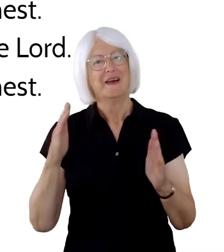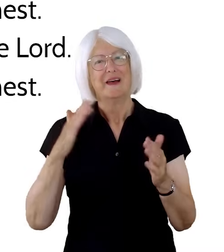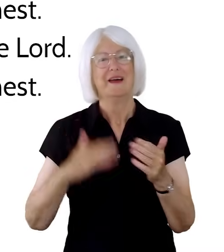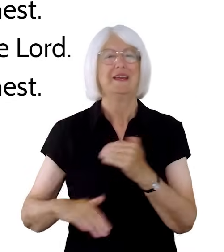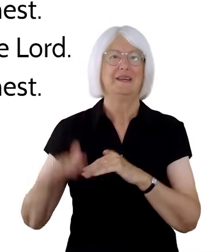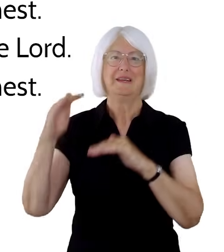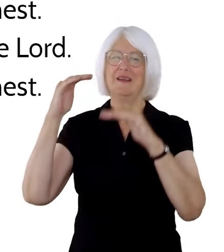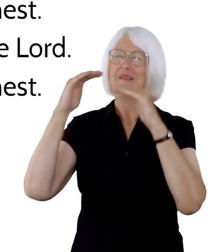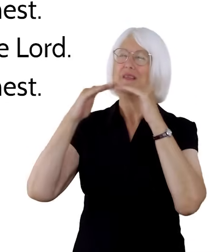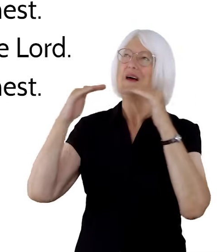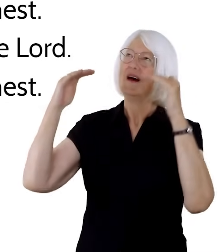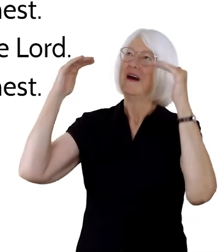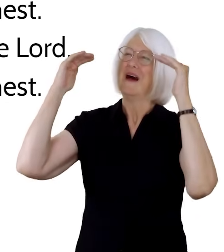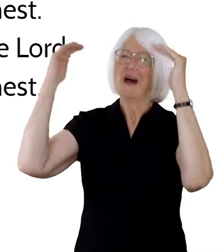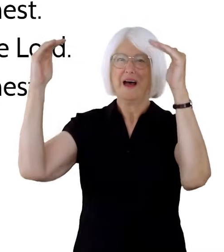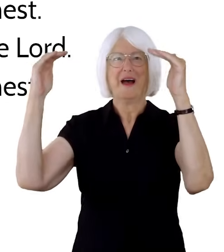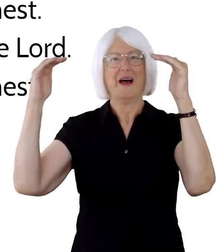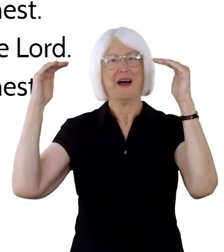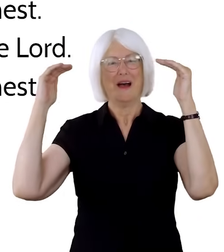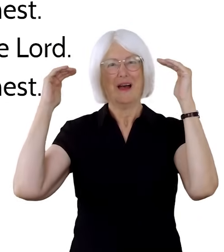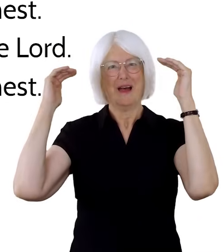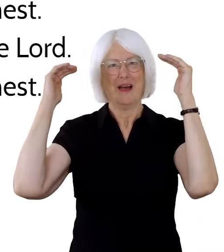Hosanna in the highest